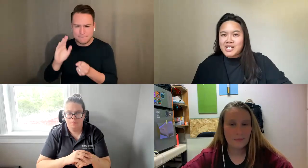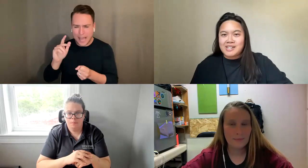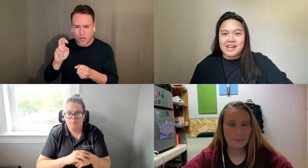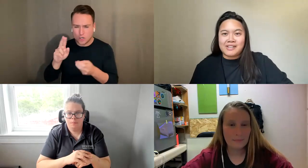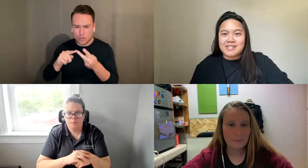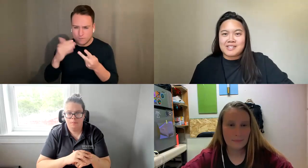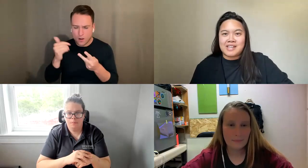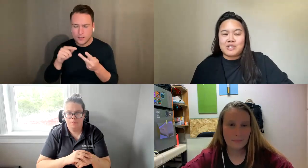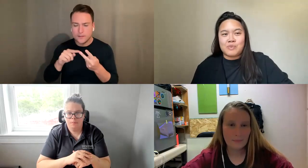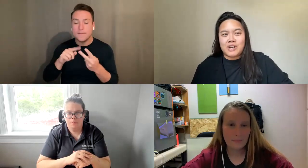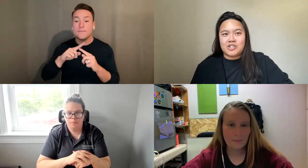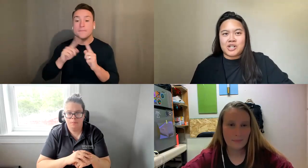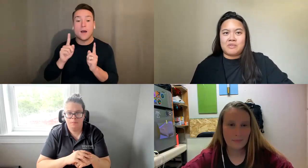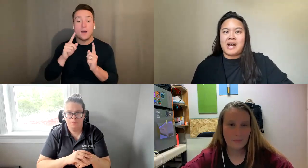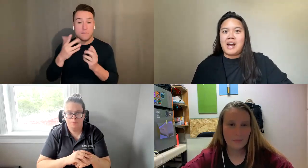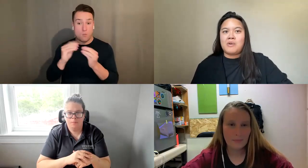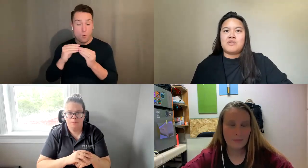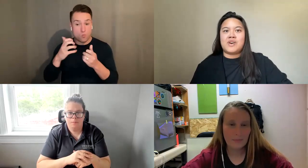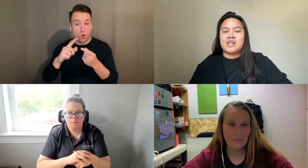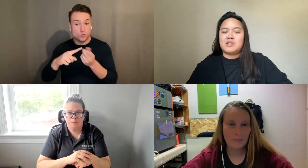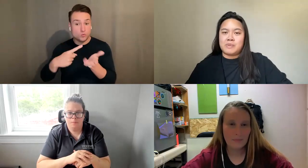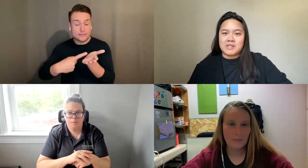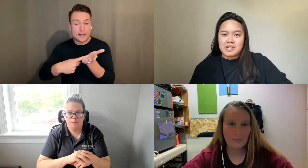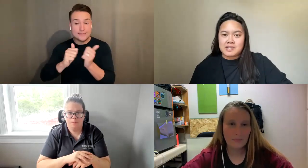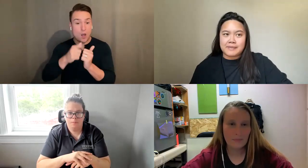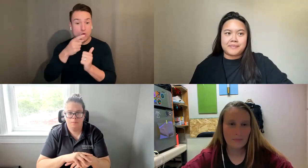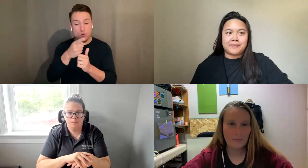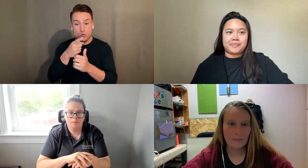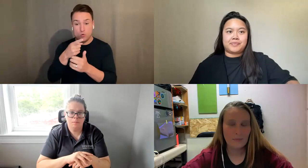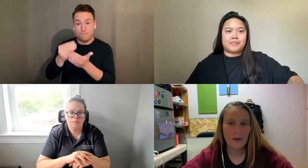Was there anything else you wanted to share about how you funded your business?